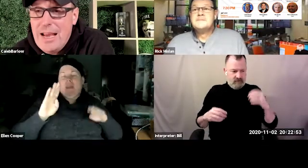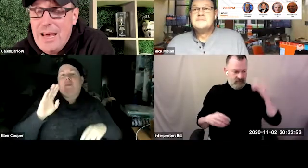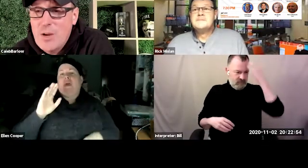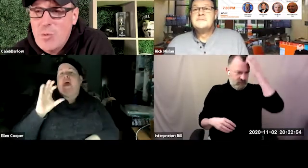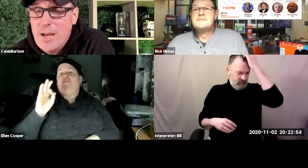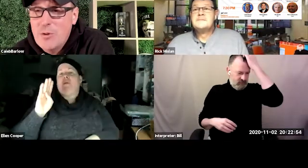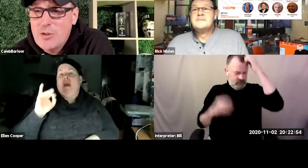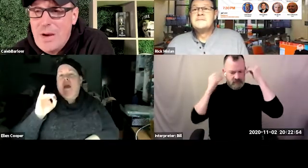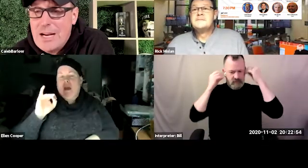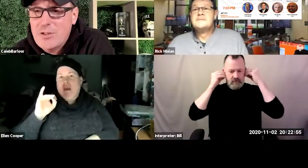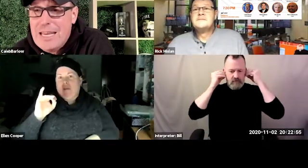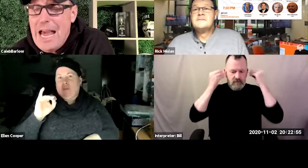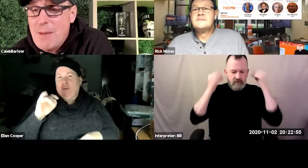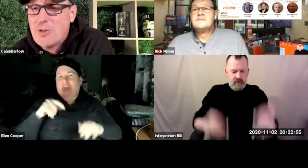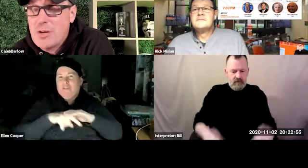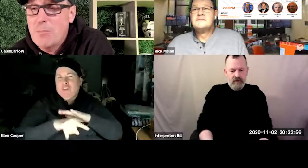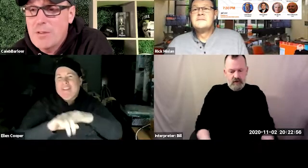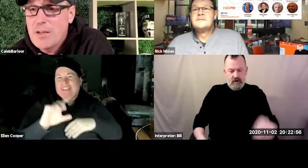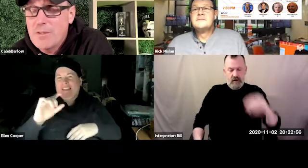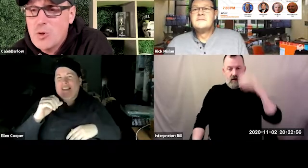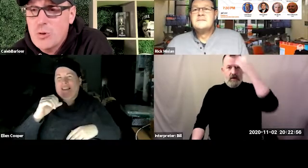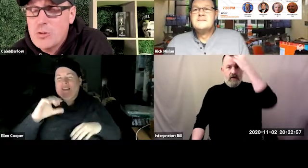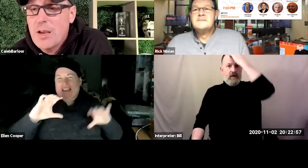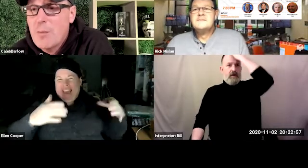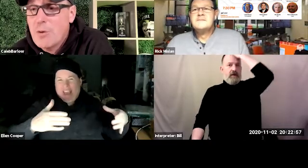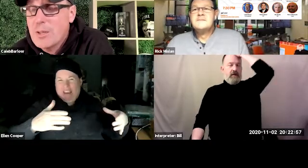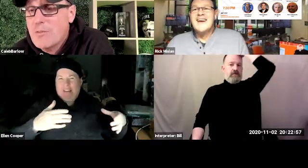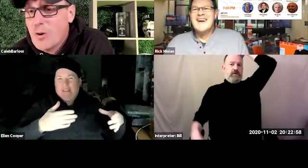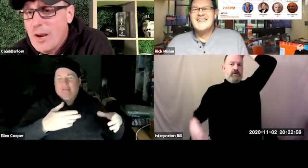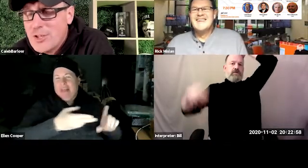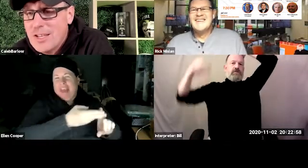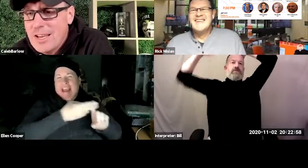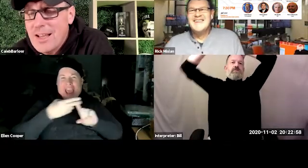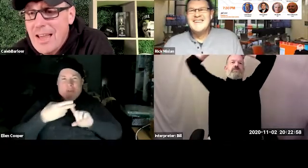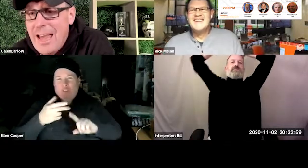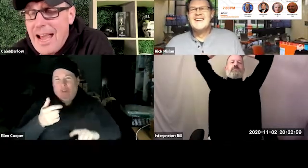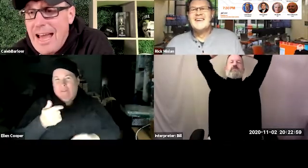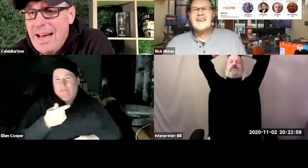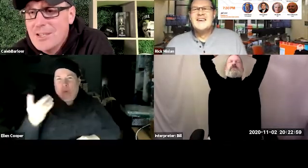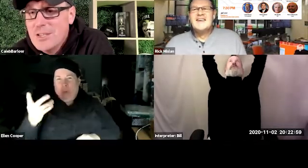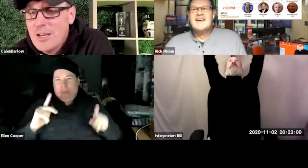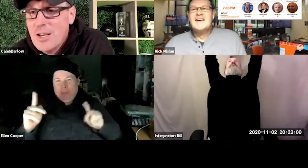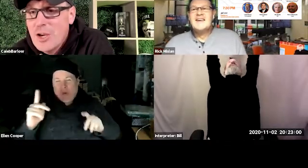and they were able to actually capture a couple of the individuals, bring them in for questioning. CalebBarlow: And,